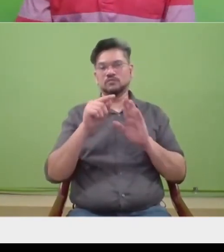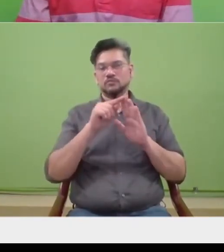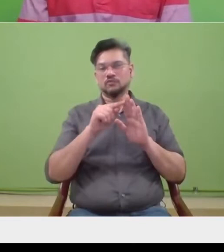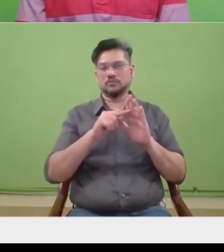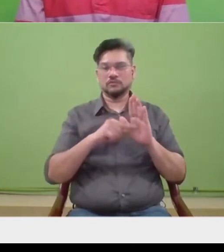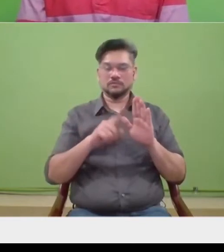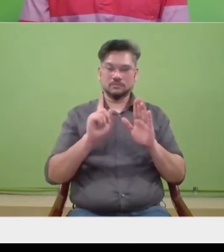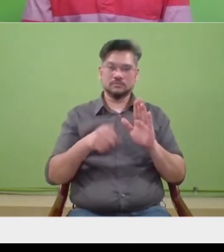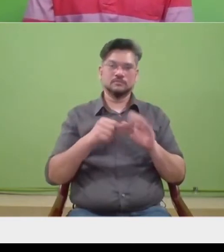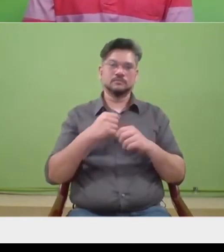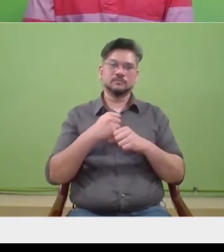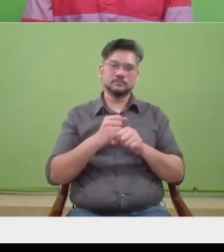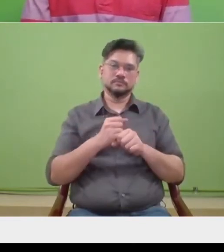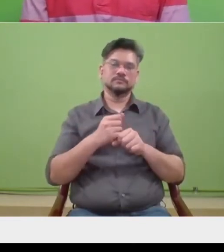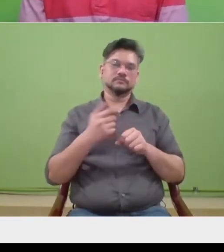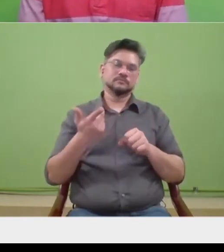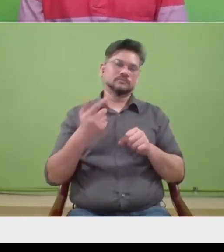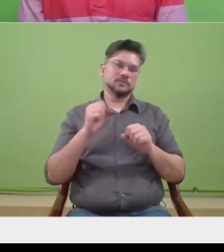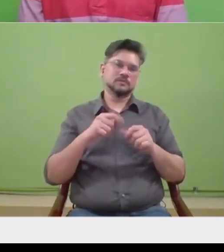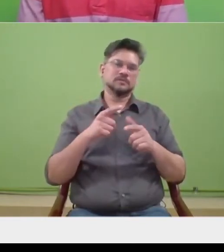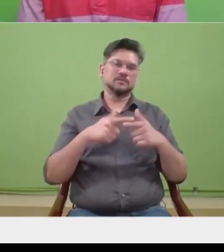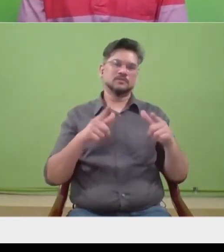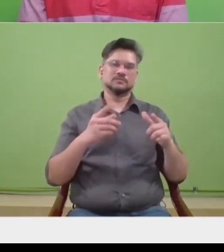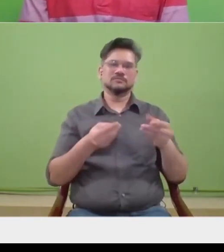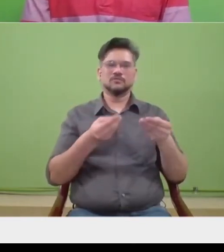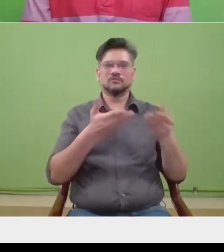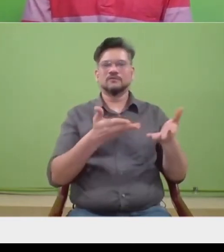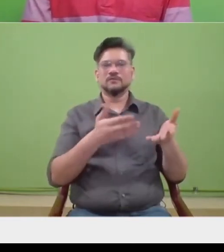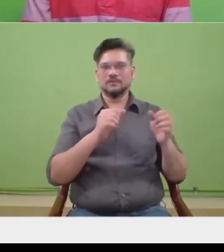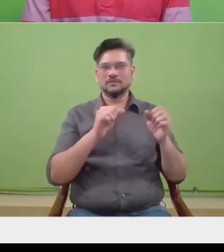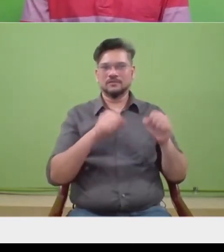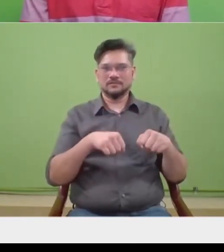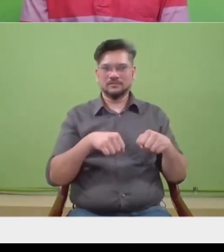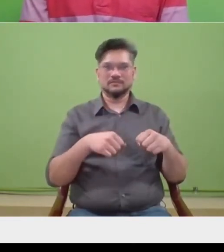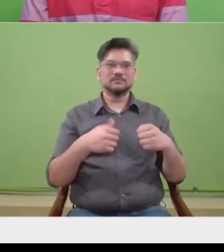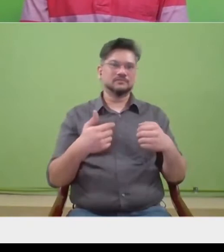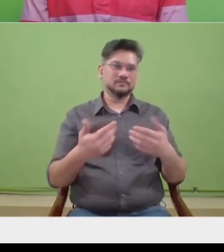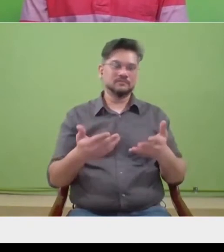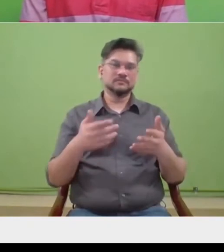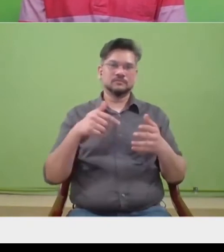one of the languages on offer because especially when now we have quite a few trainers we do not